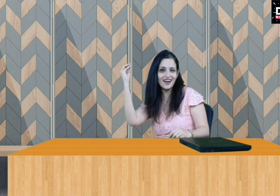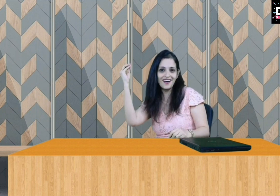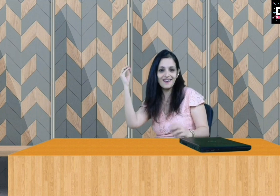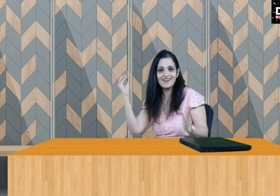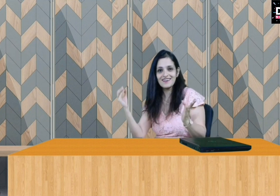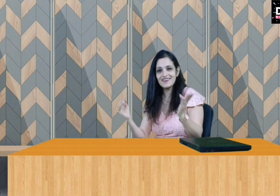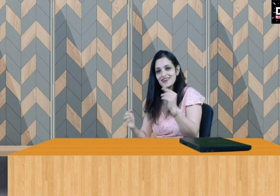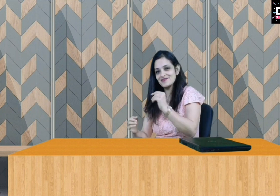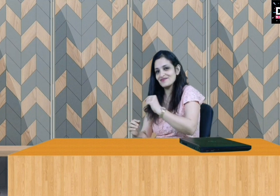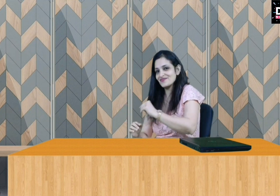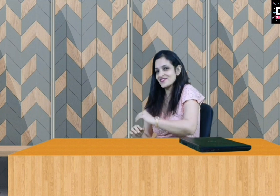lets go